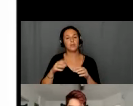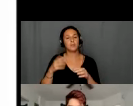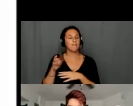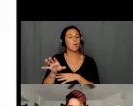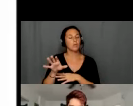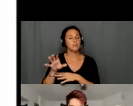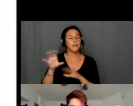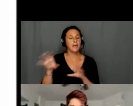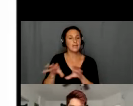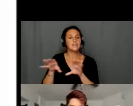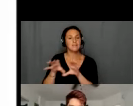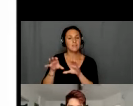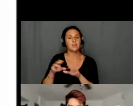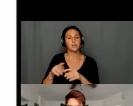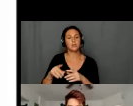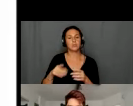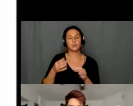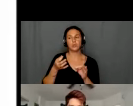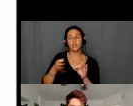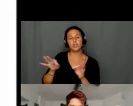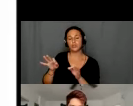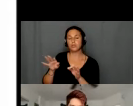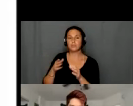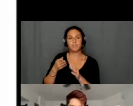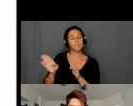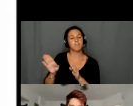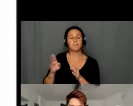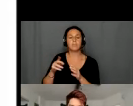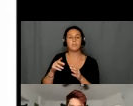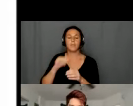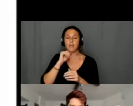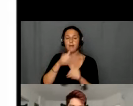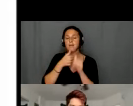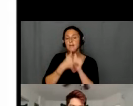to deter non-compliance and to reduce work place injuries